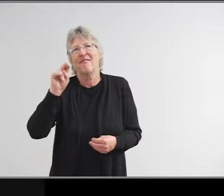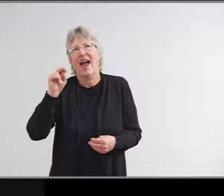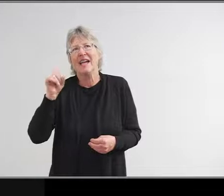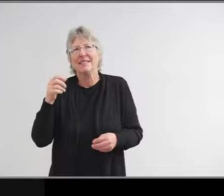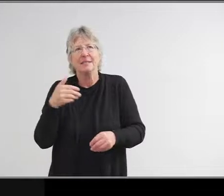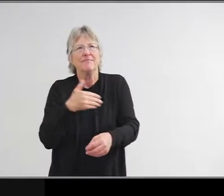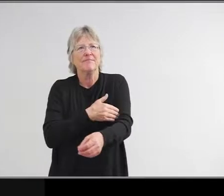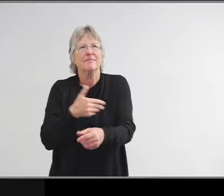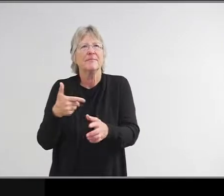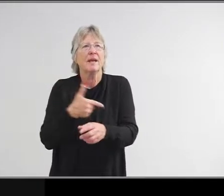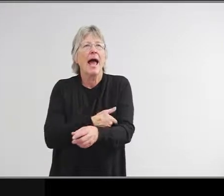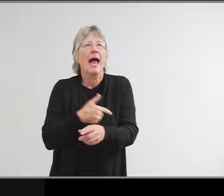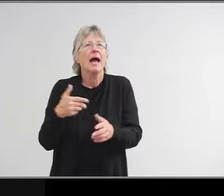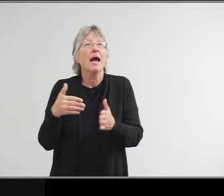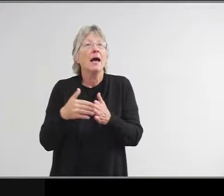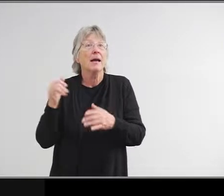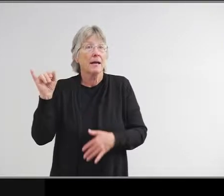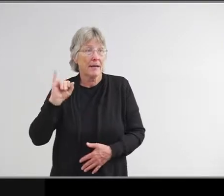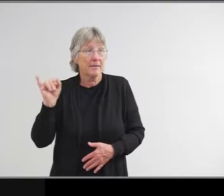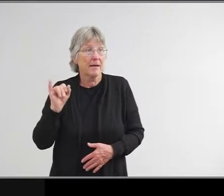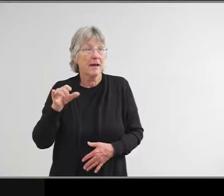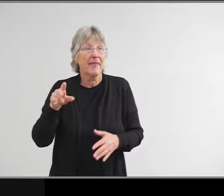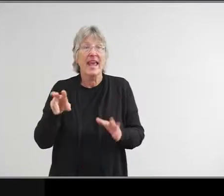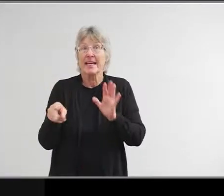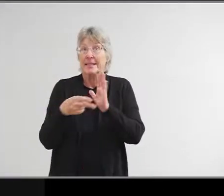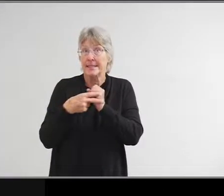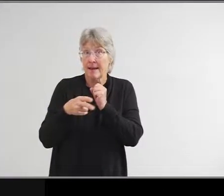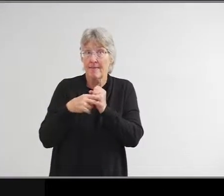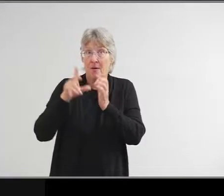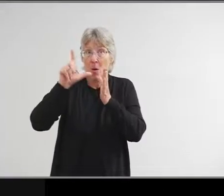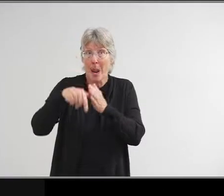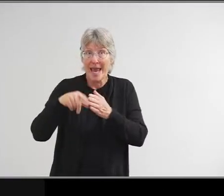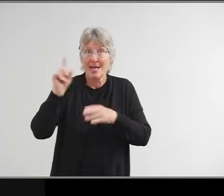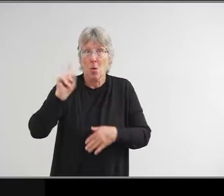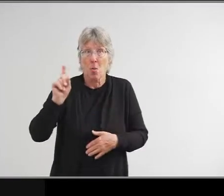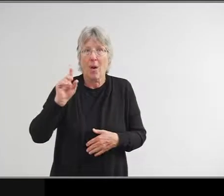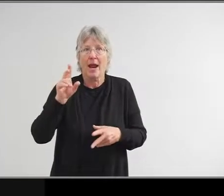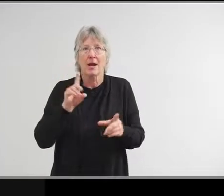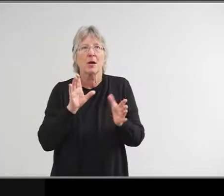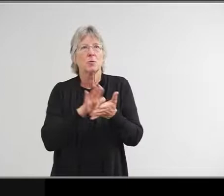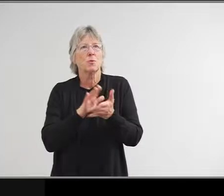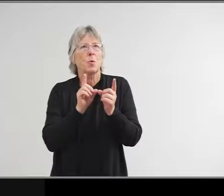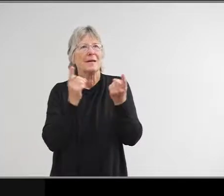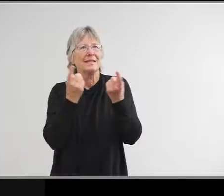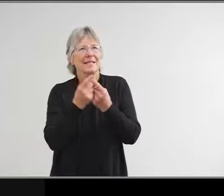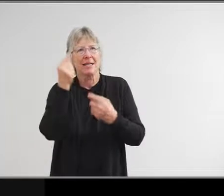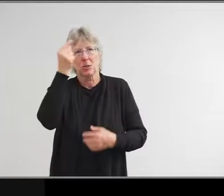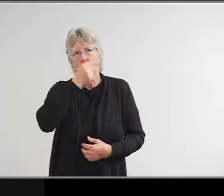and save them for later in their district Google Drive. Project Lit is a national literacy movement of educators